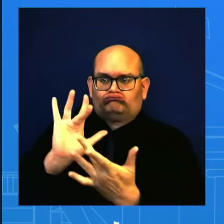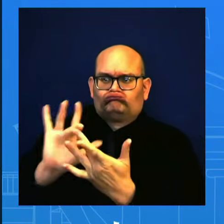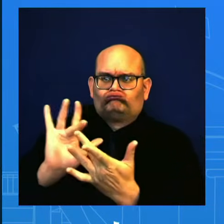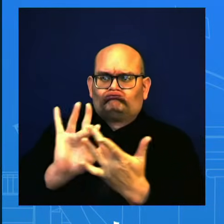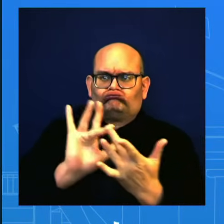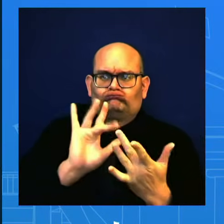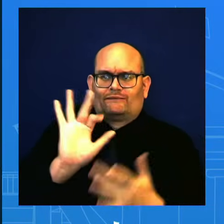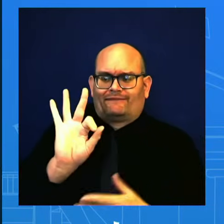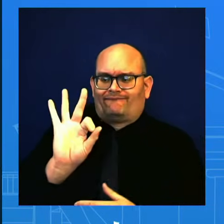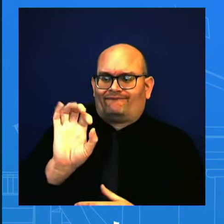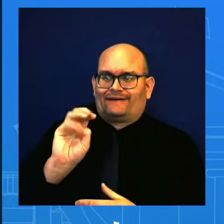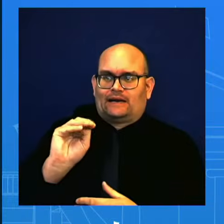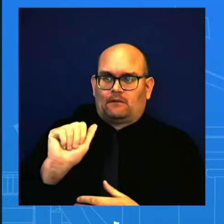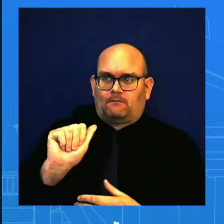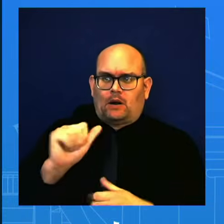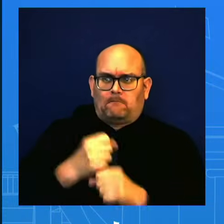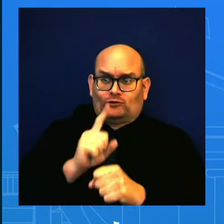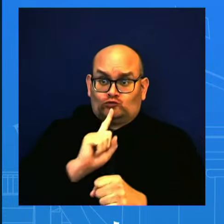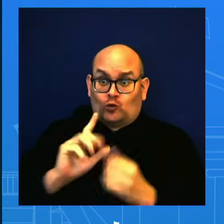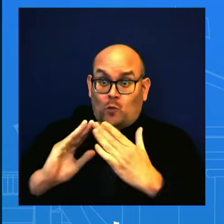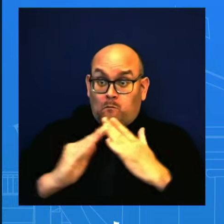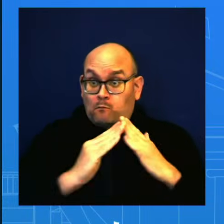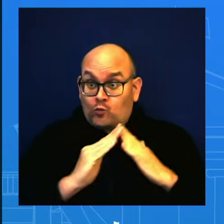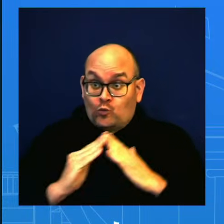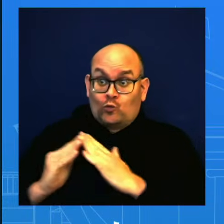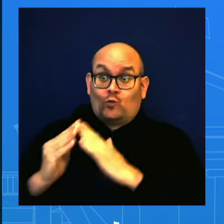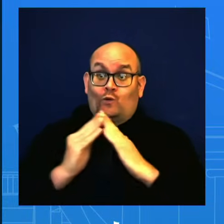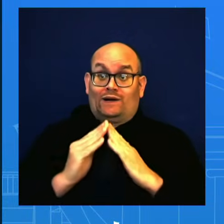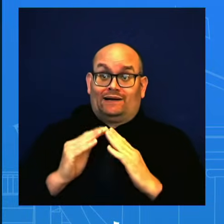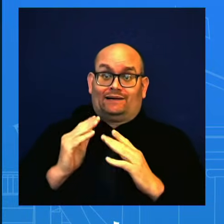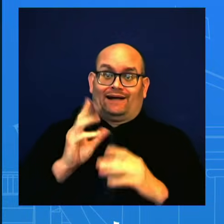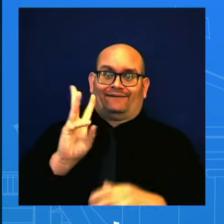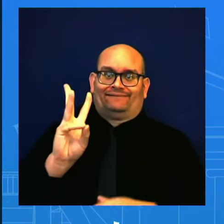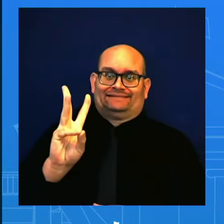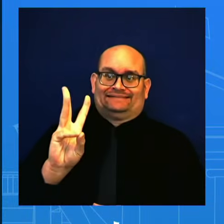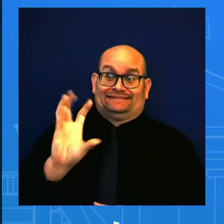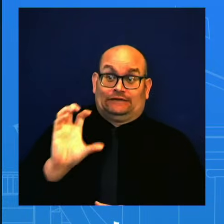which will unlock additional federal resources. This storm isn't over yet,